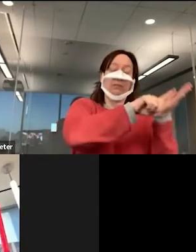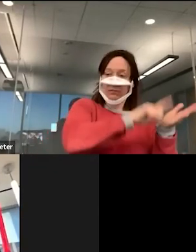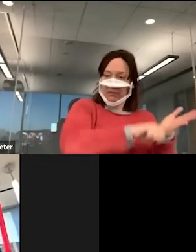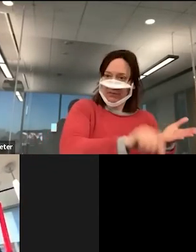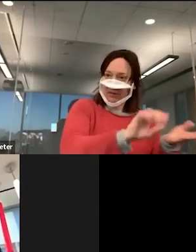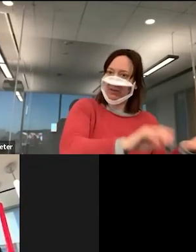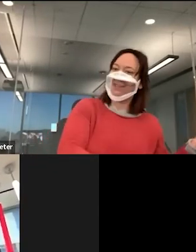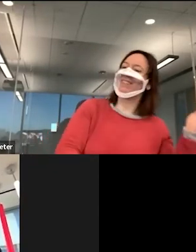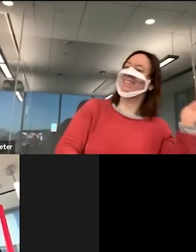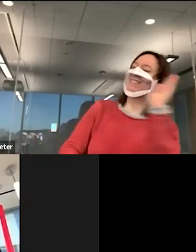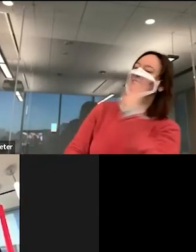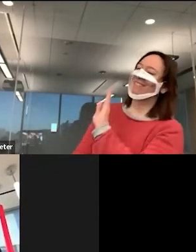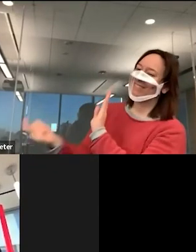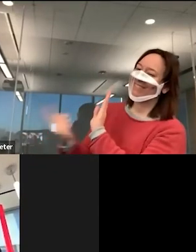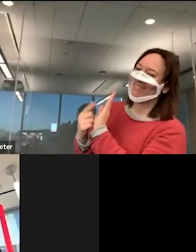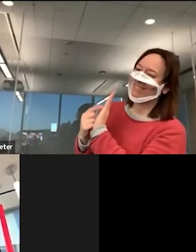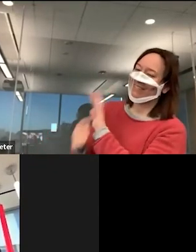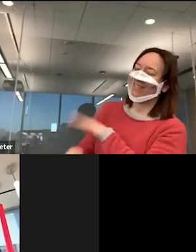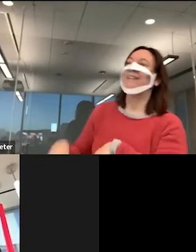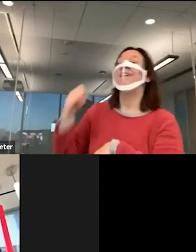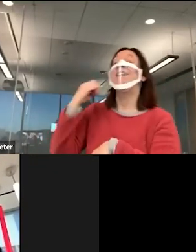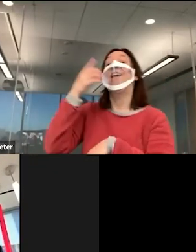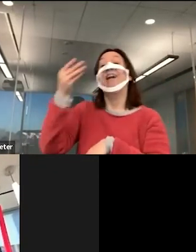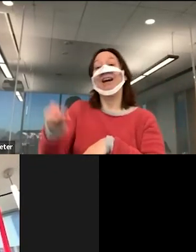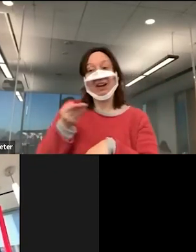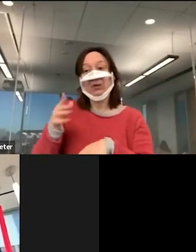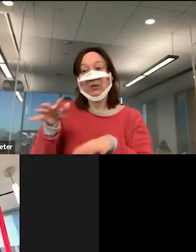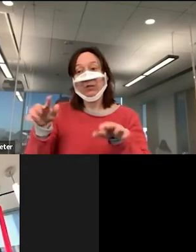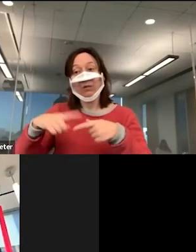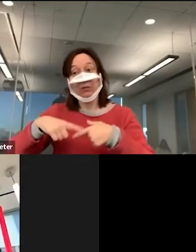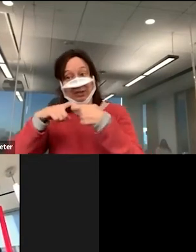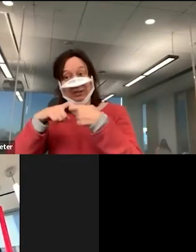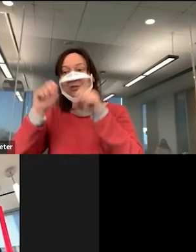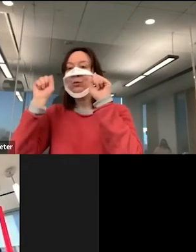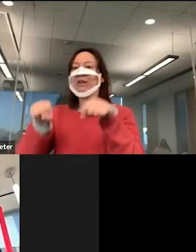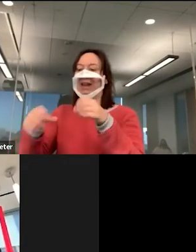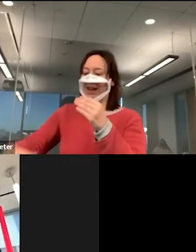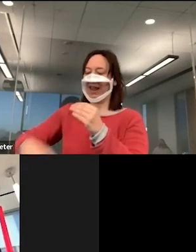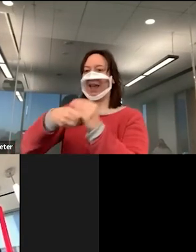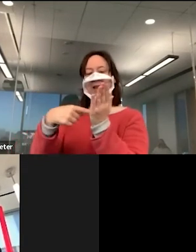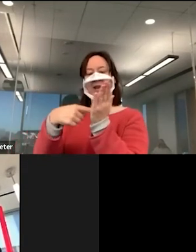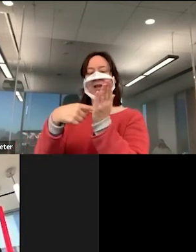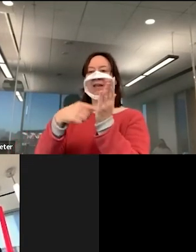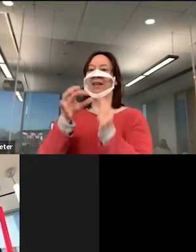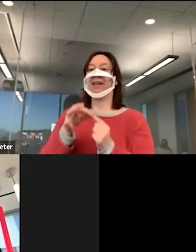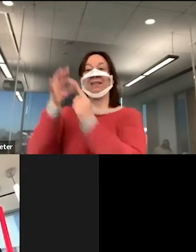reagan if there's a hiring freeze you can actually say except for people with disabilities so